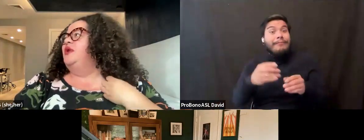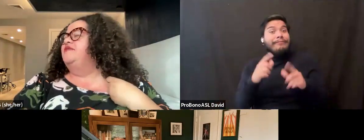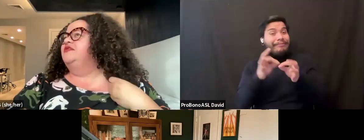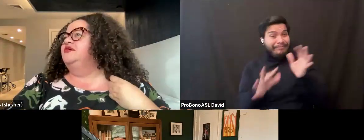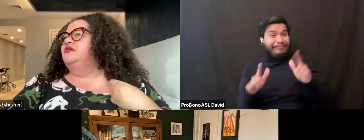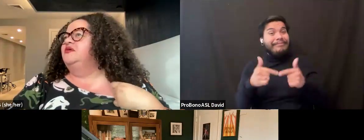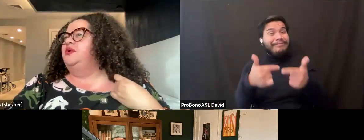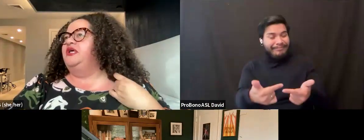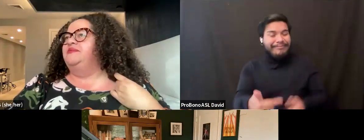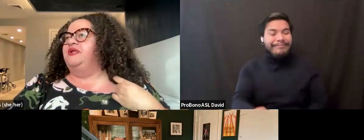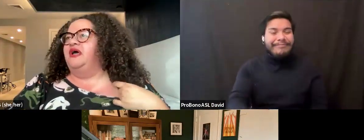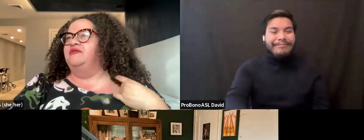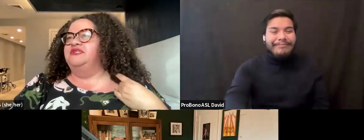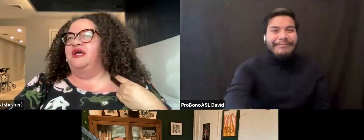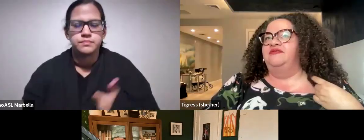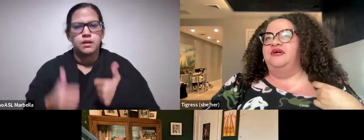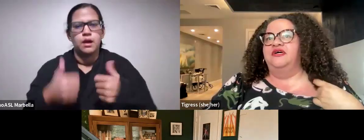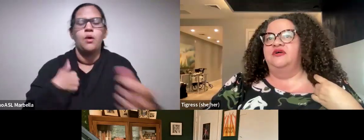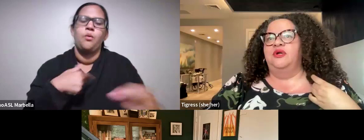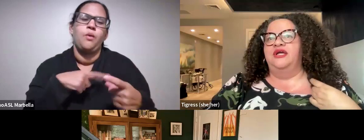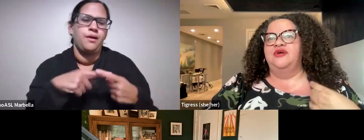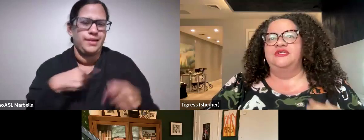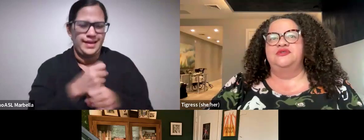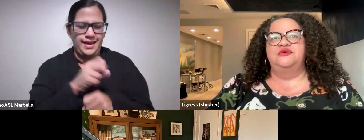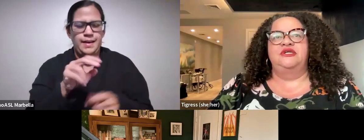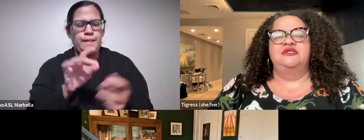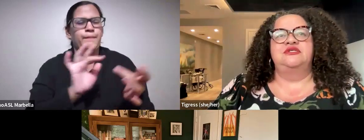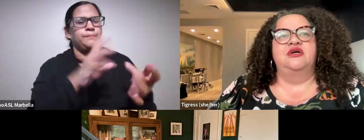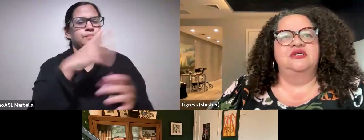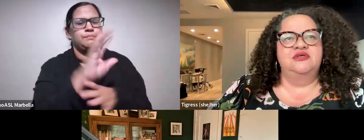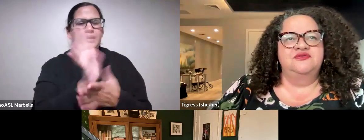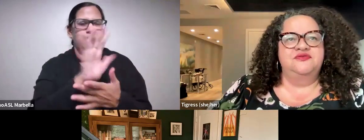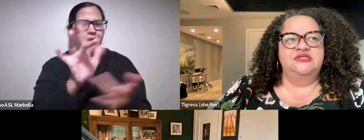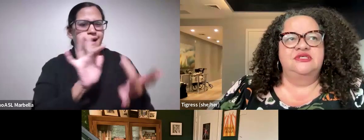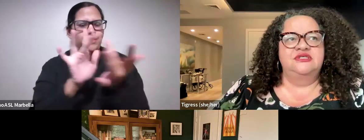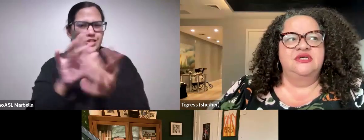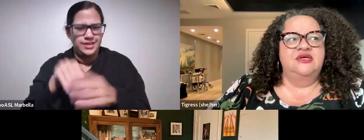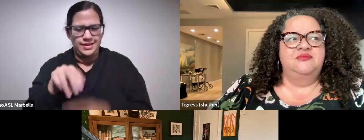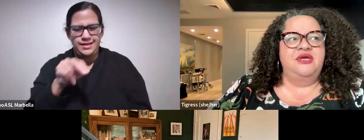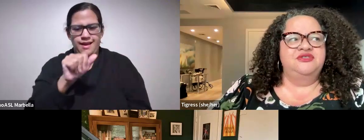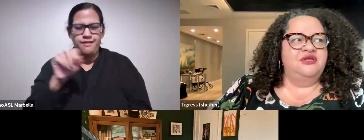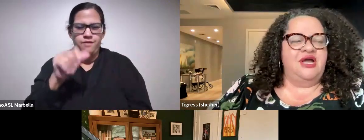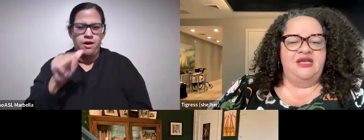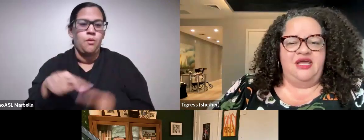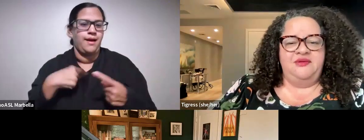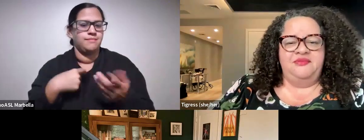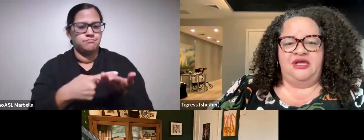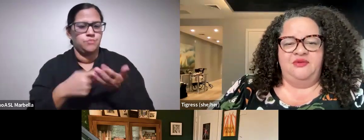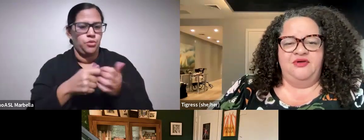Whenever we get media outreach at NAAFA, what I try to do in talking to those folks is make sure that I name anywhere